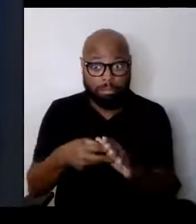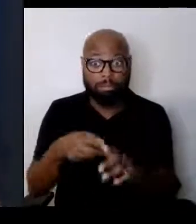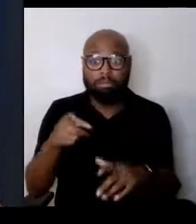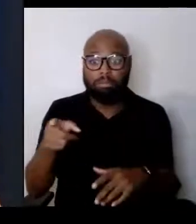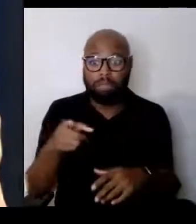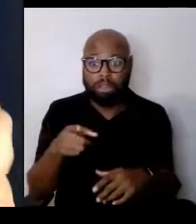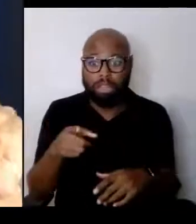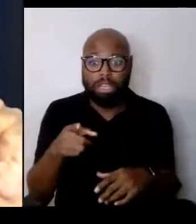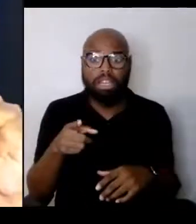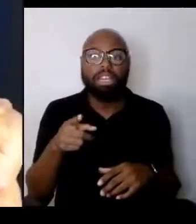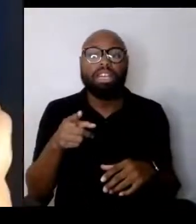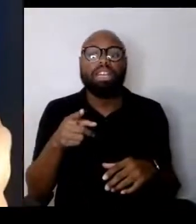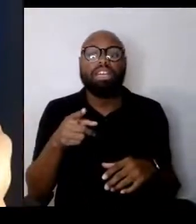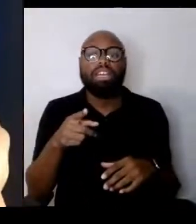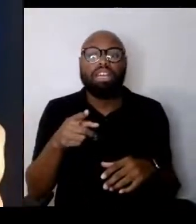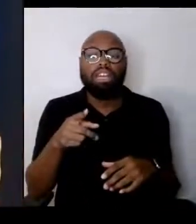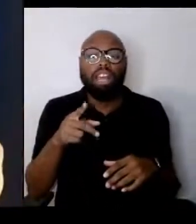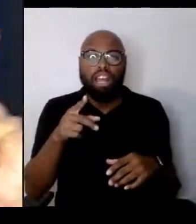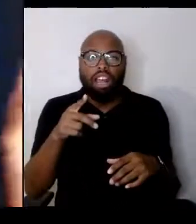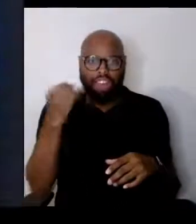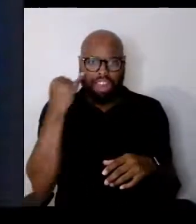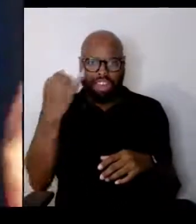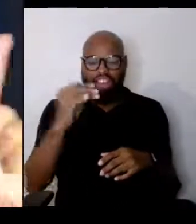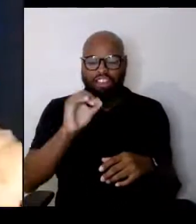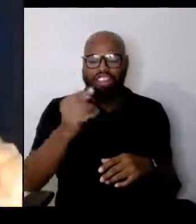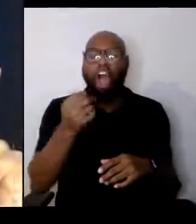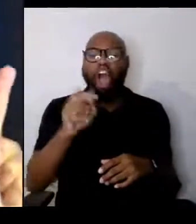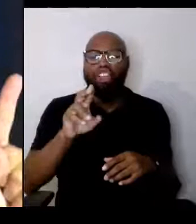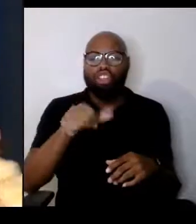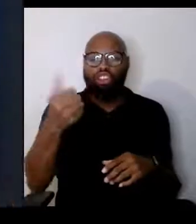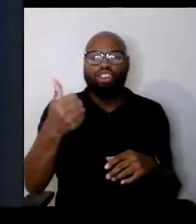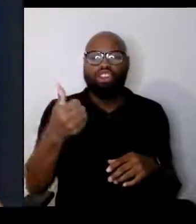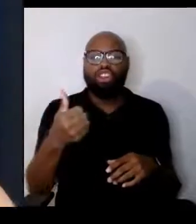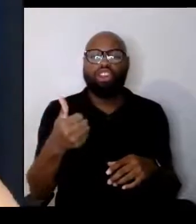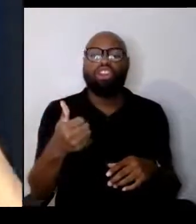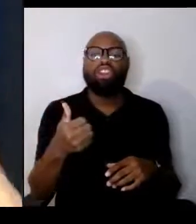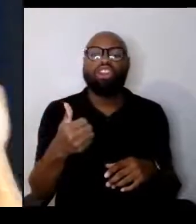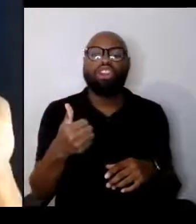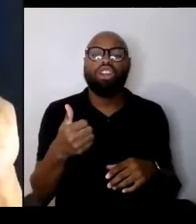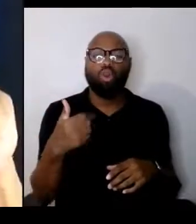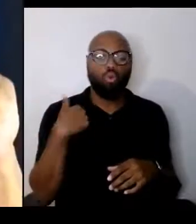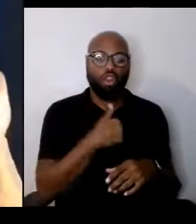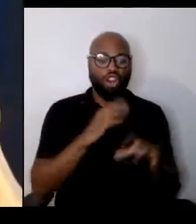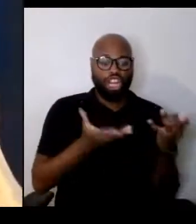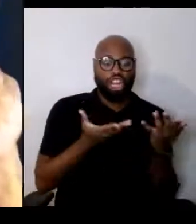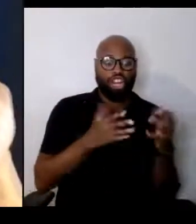They are there, we are Aryans, we are superior, make them the other, then he tried